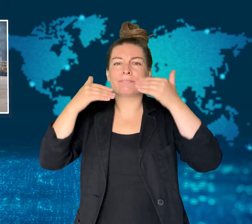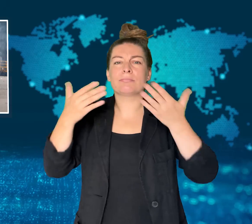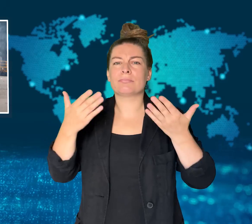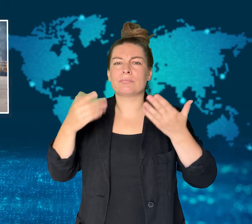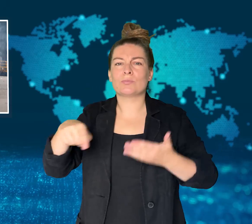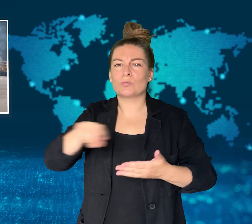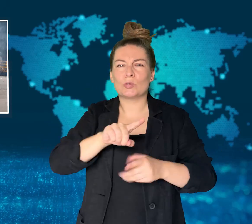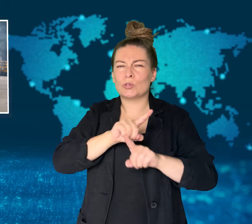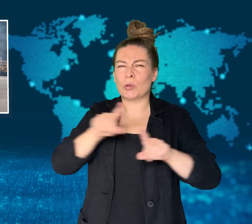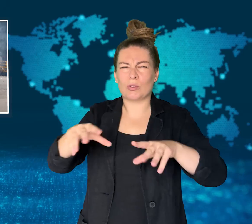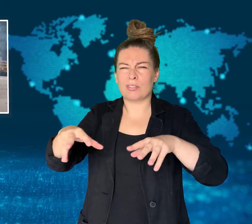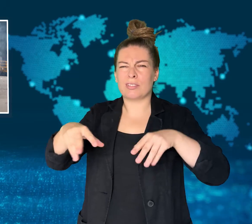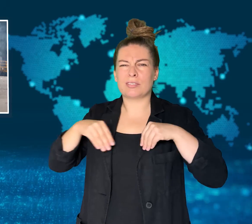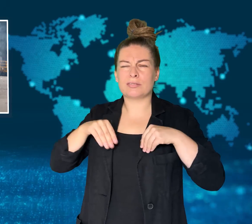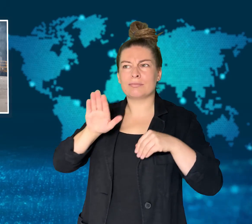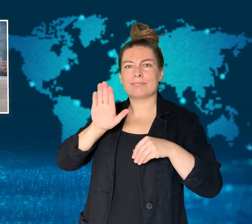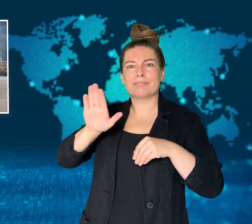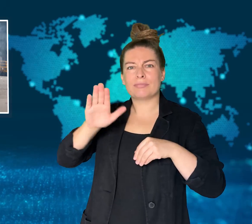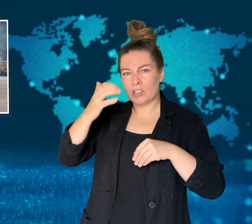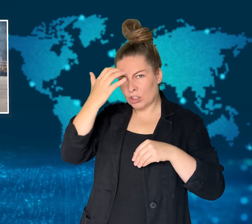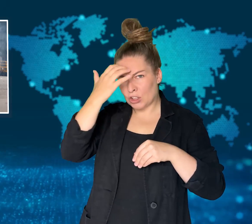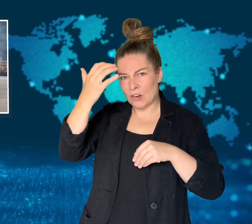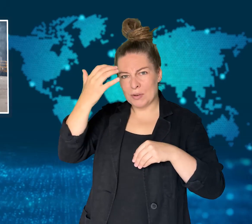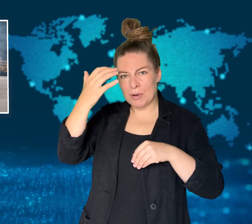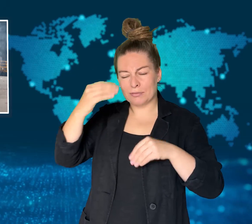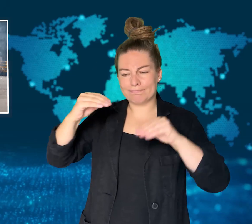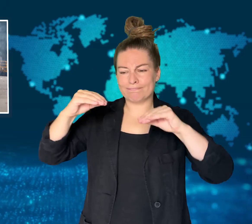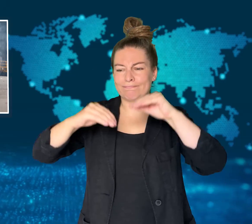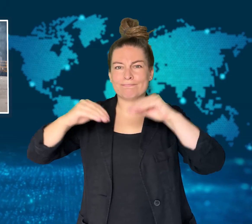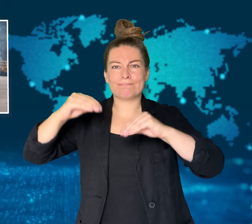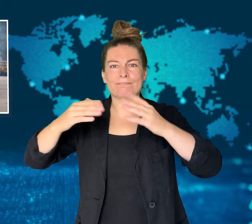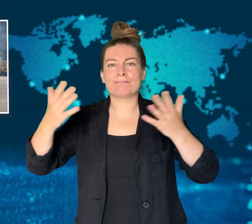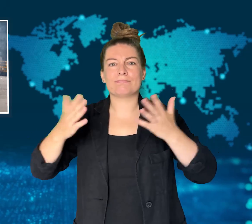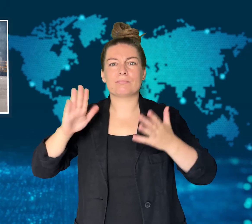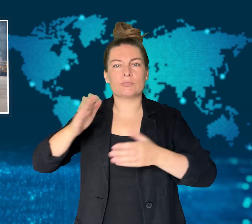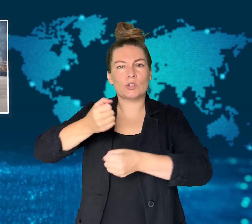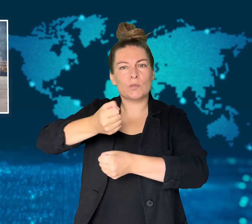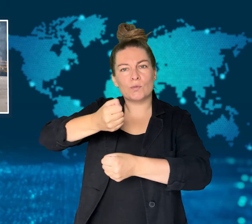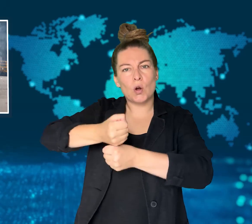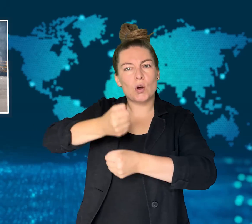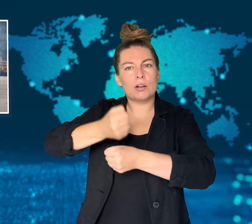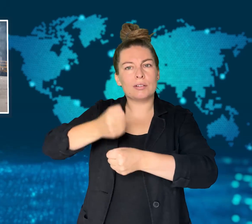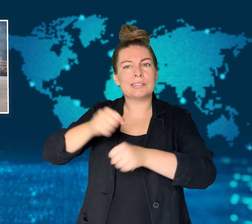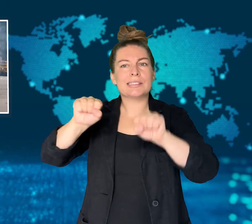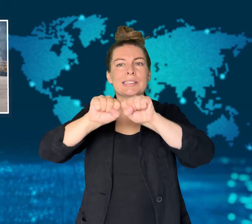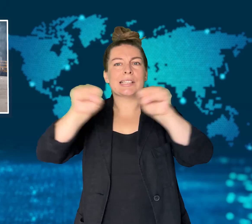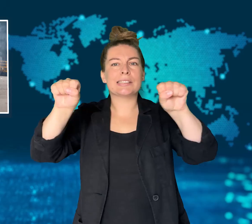The initial protests were in response to a quota system for